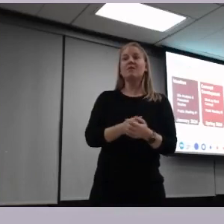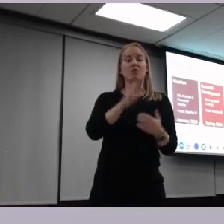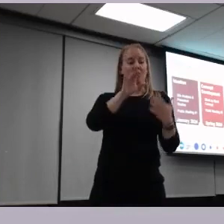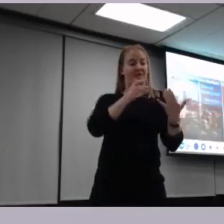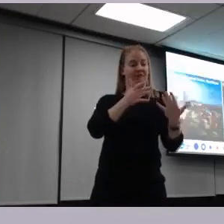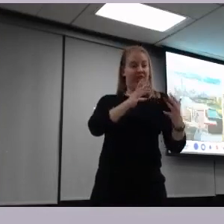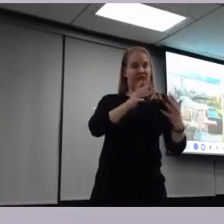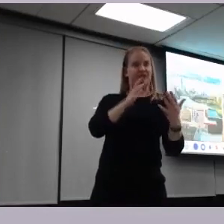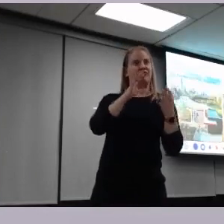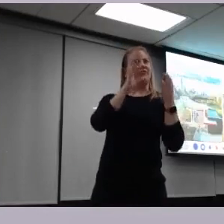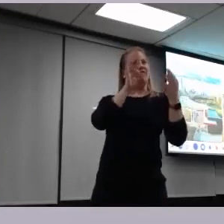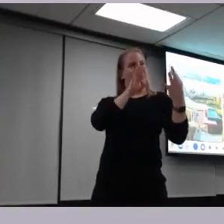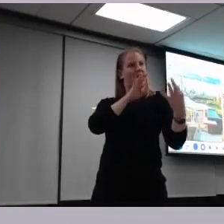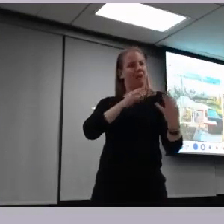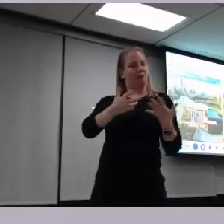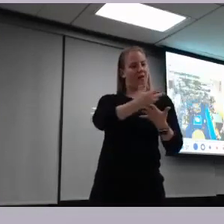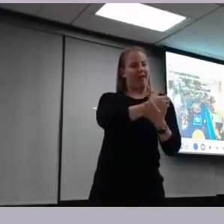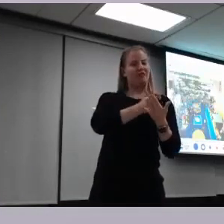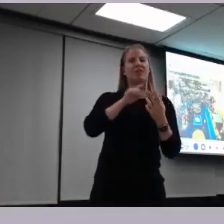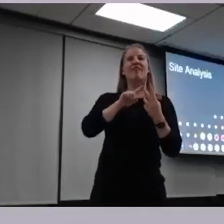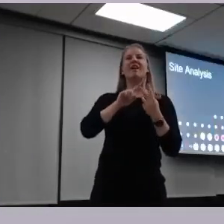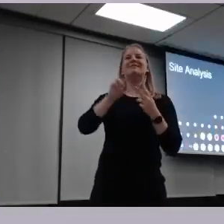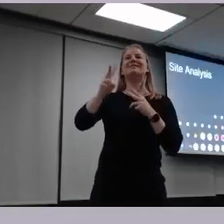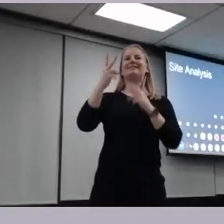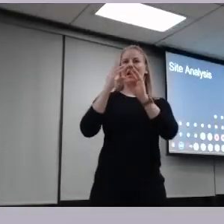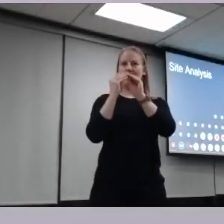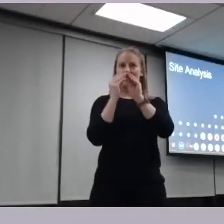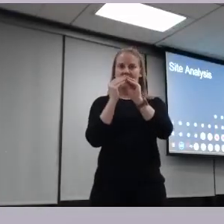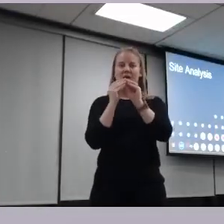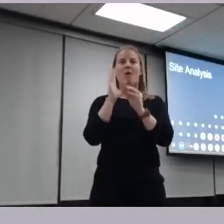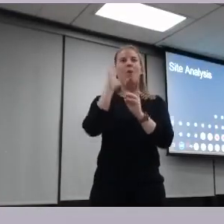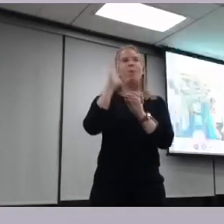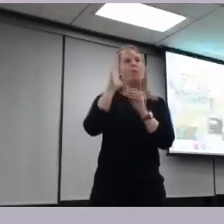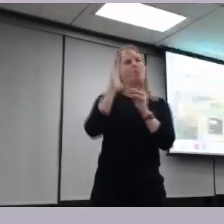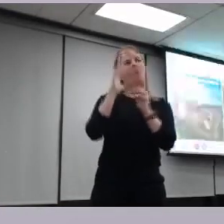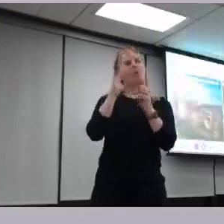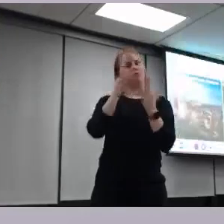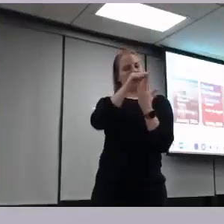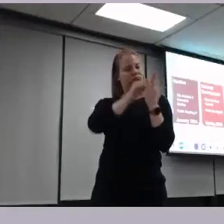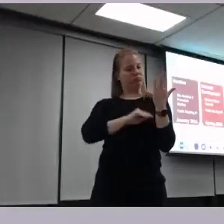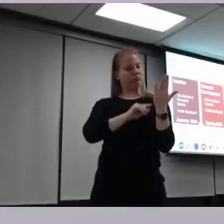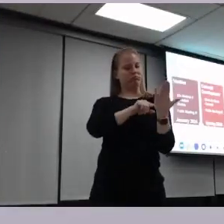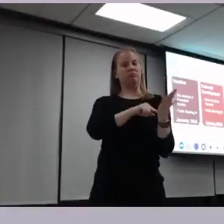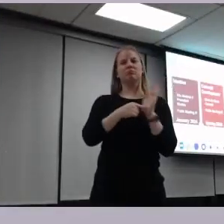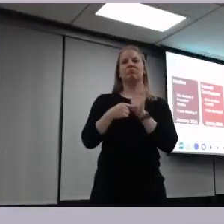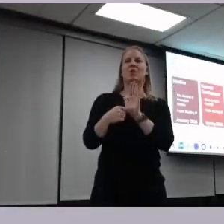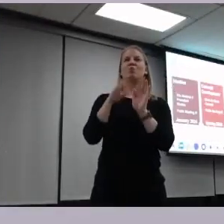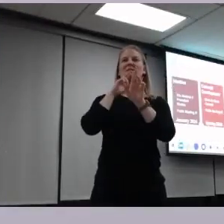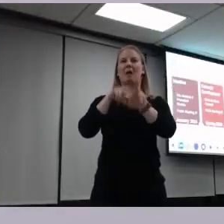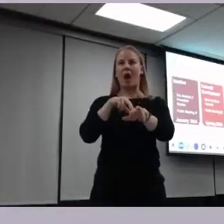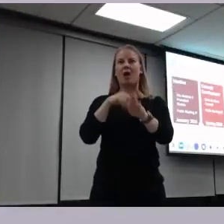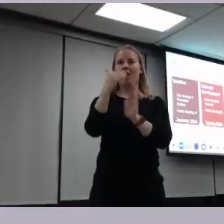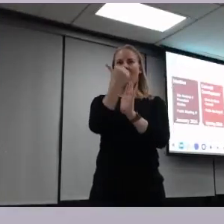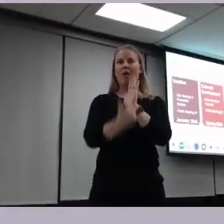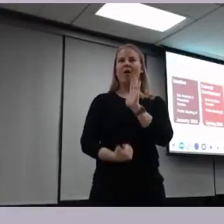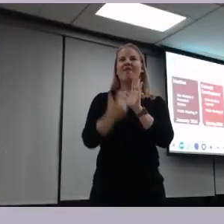basically our second meeting is presenting you with our response. For all of your information you gave us. And with that you'll critique it.